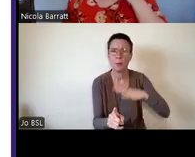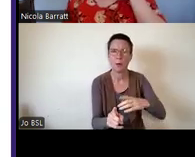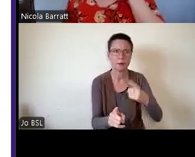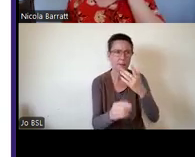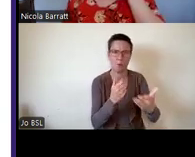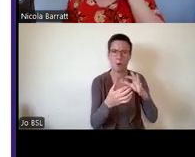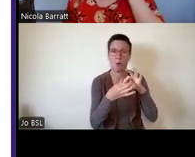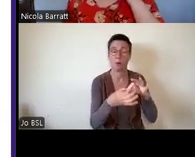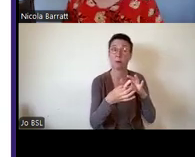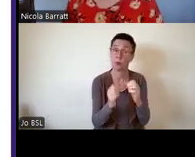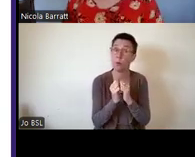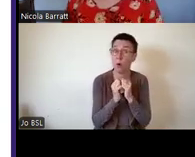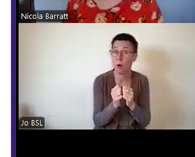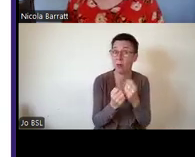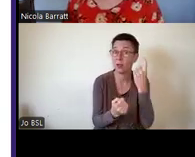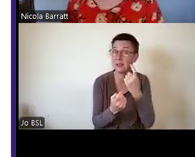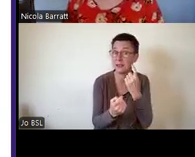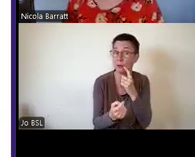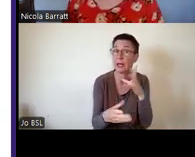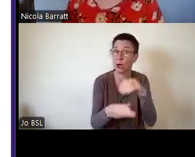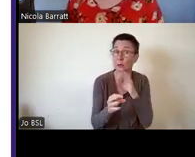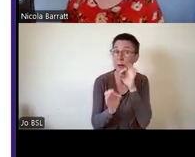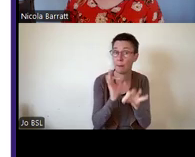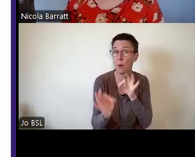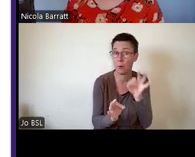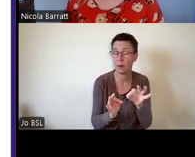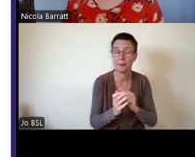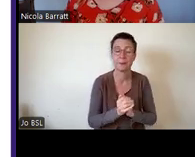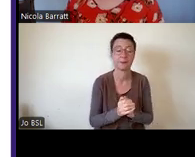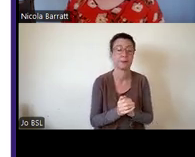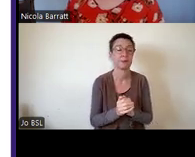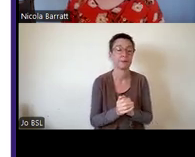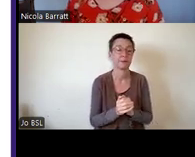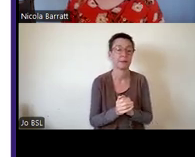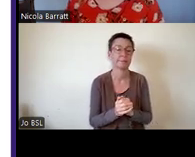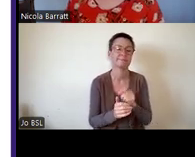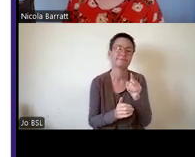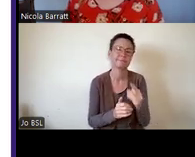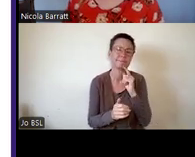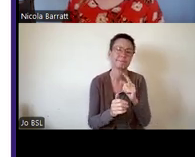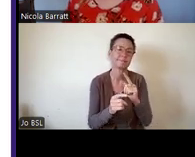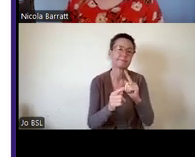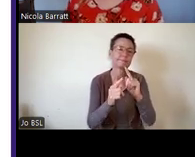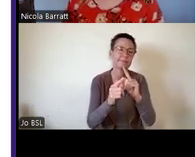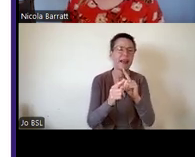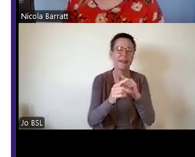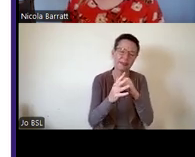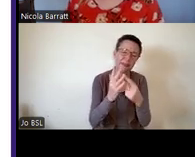Well worth considering including them. These are your main types of content, but there are a few others I'm just going